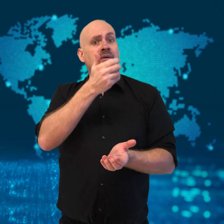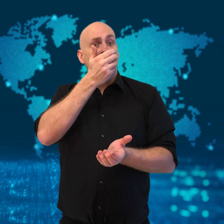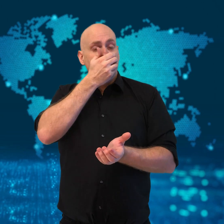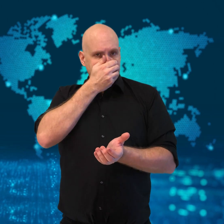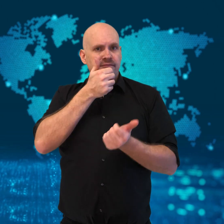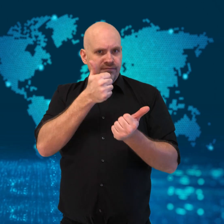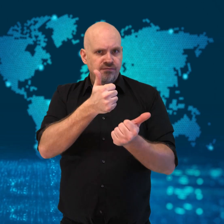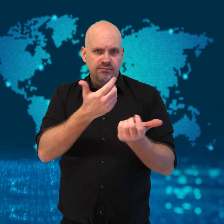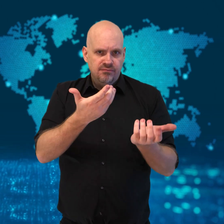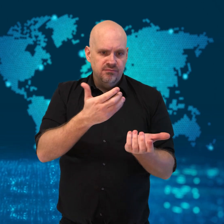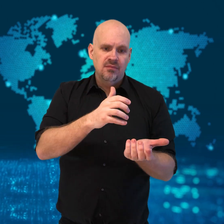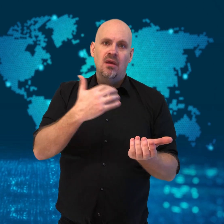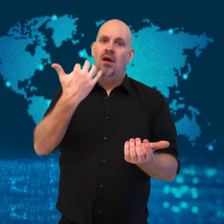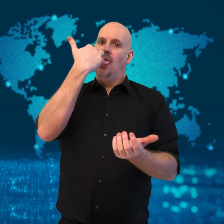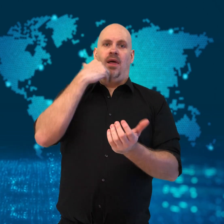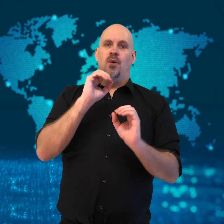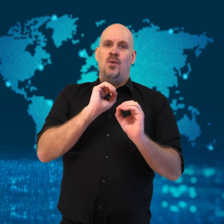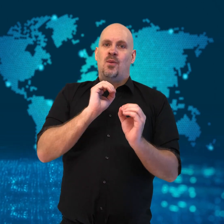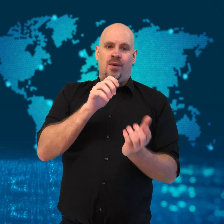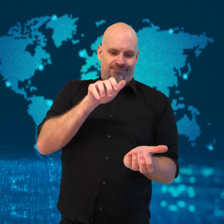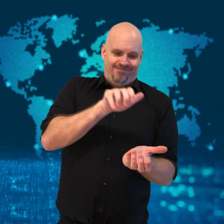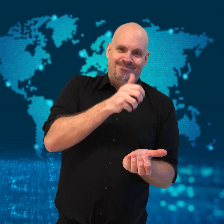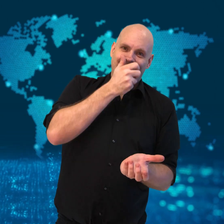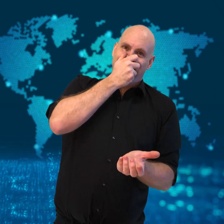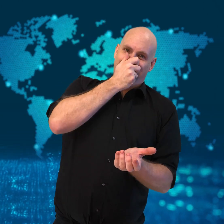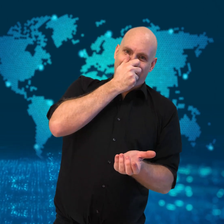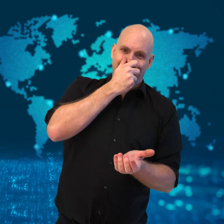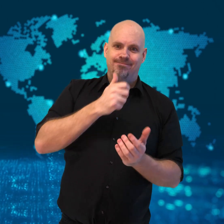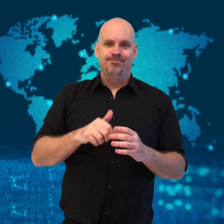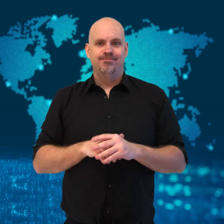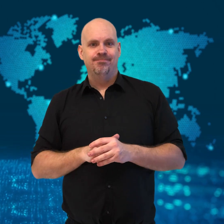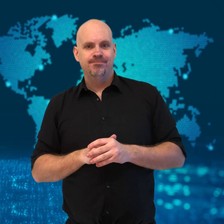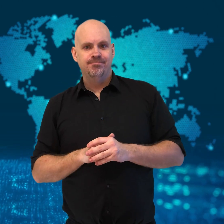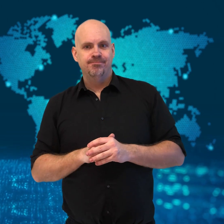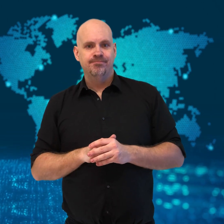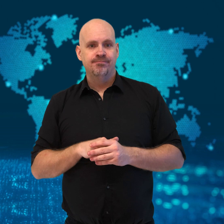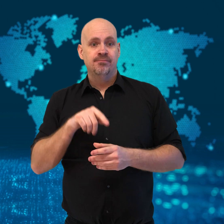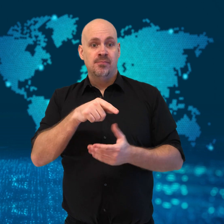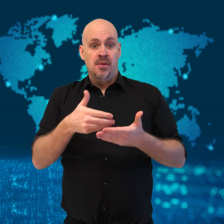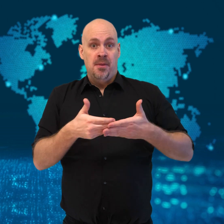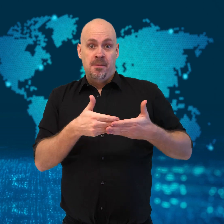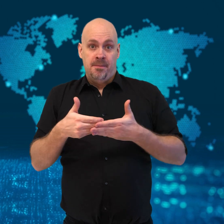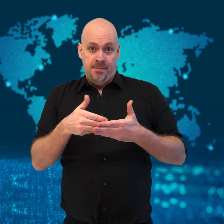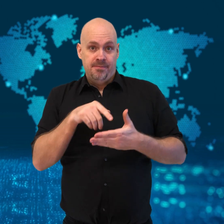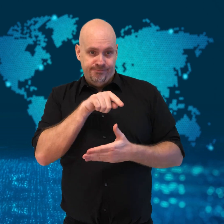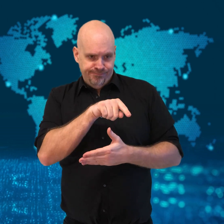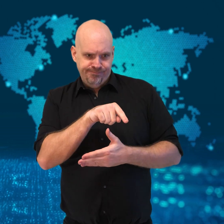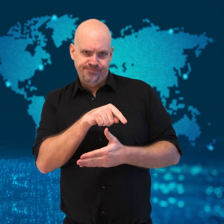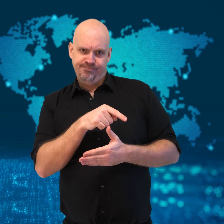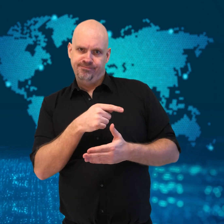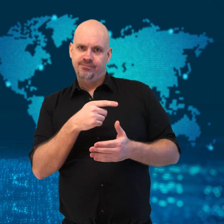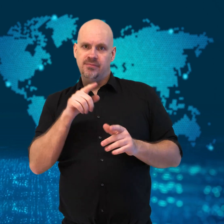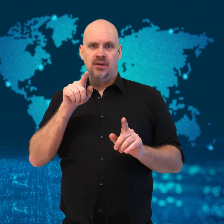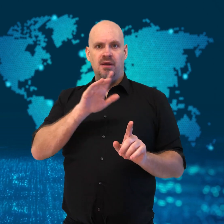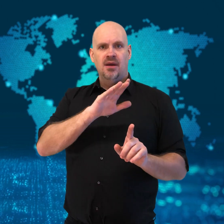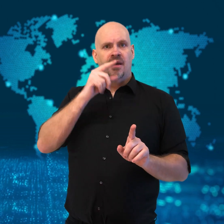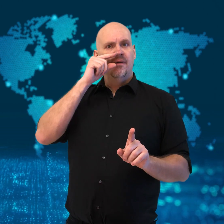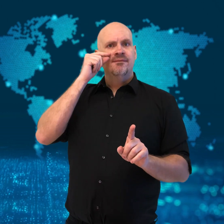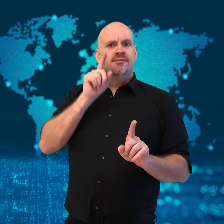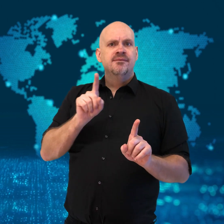The boy’s father reported that his son was crying while submerged in water.